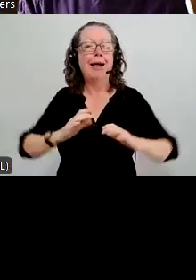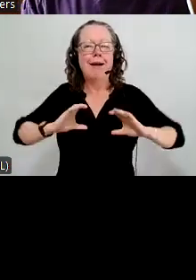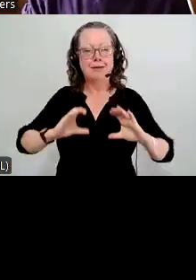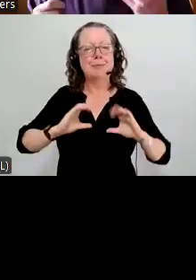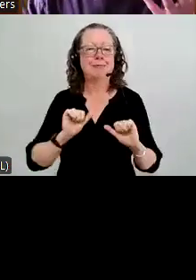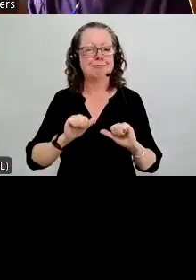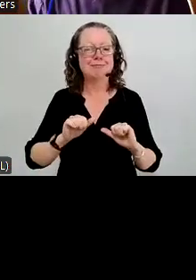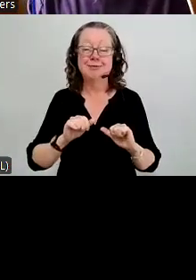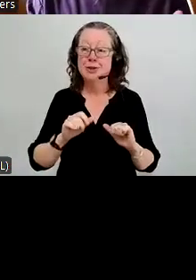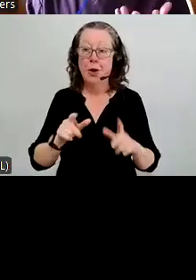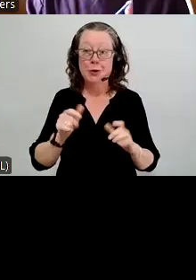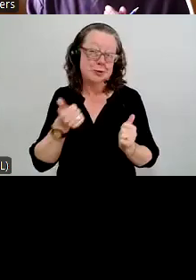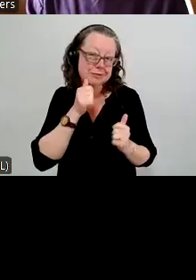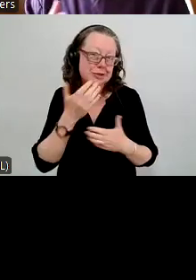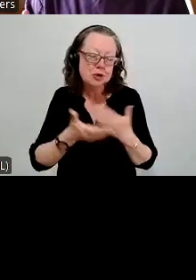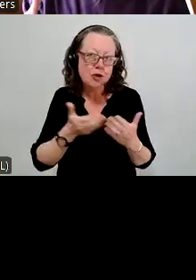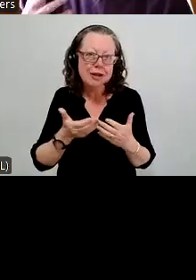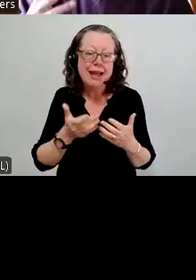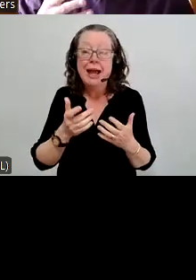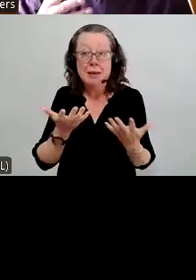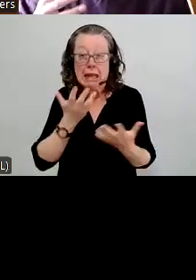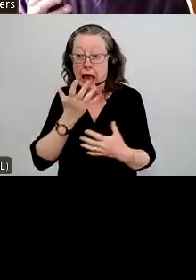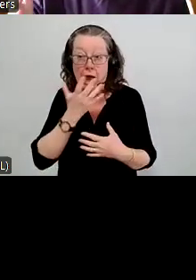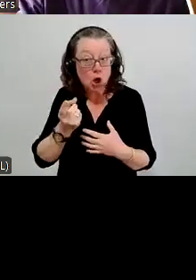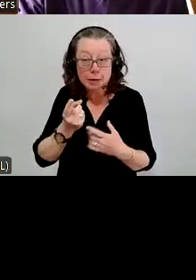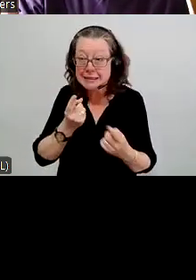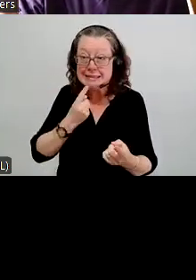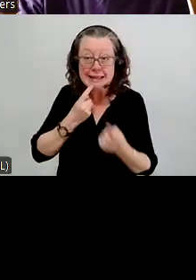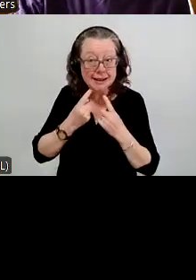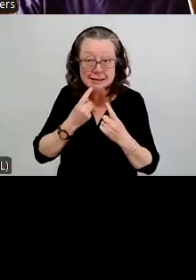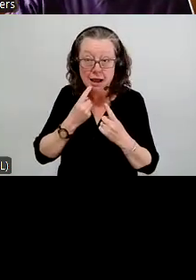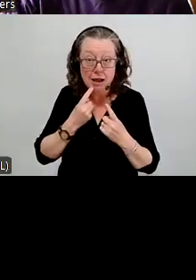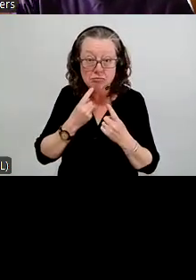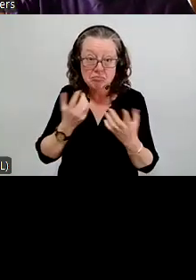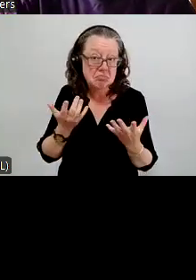With those anonymous bits of data, and even though we found Goldilocks in the bed at the end,